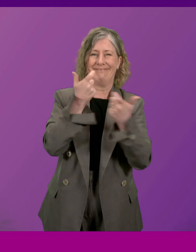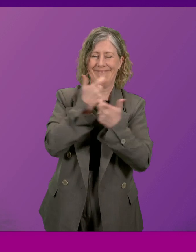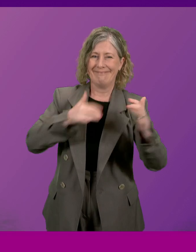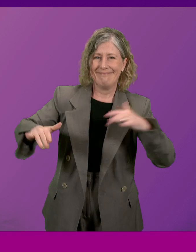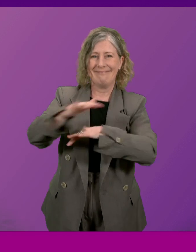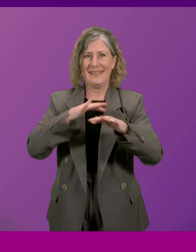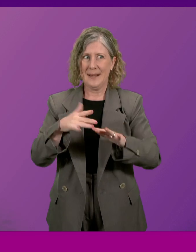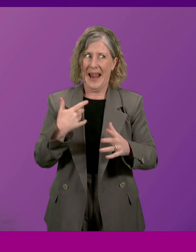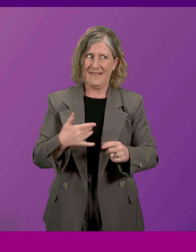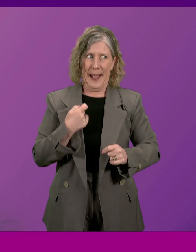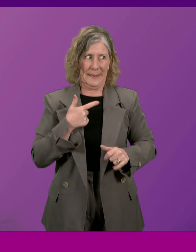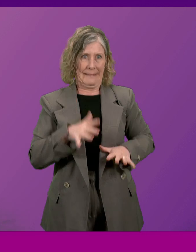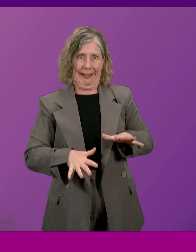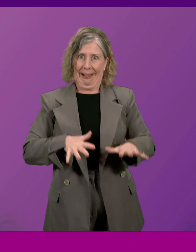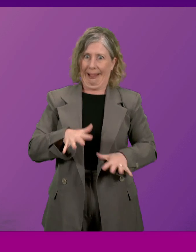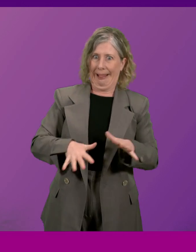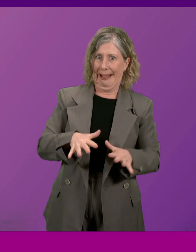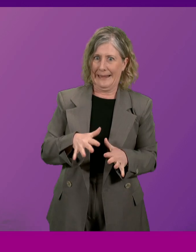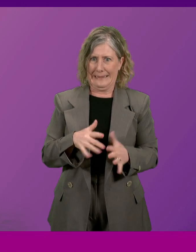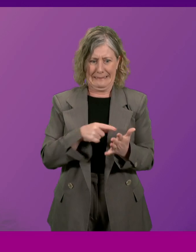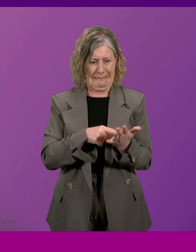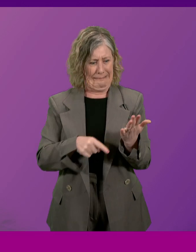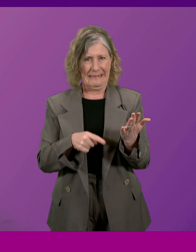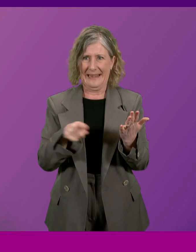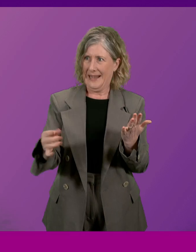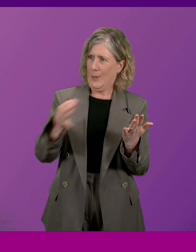uneasy at the frequency with which the question is being put to me,